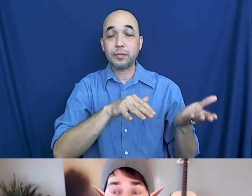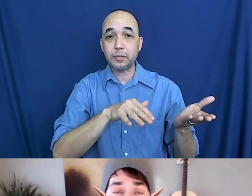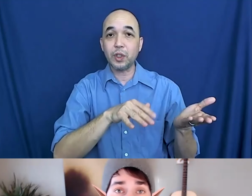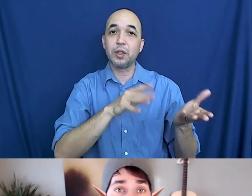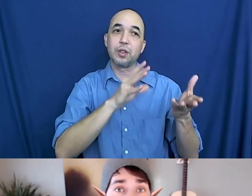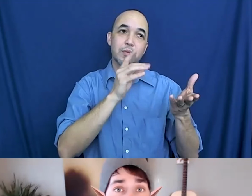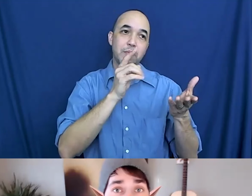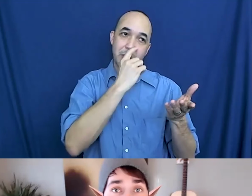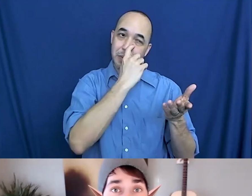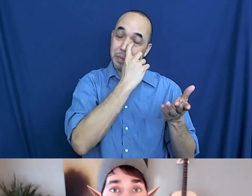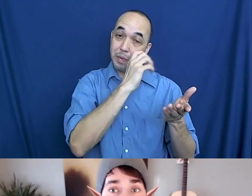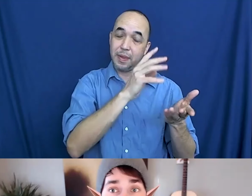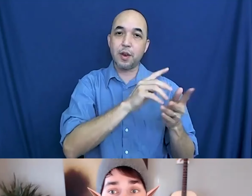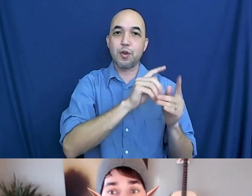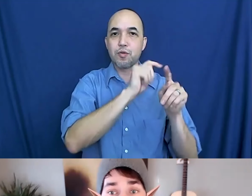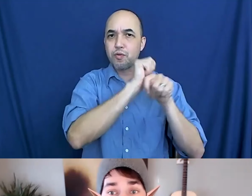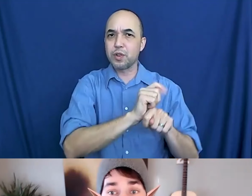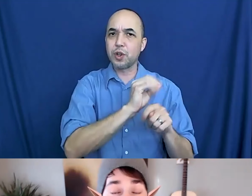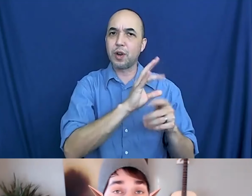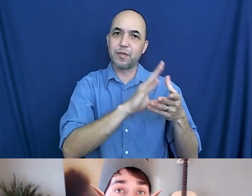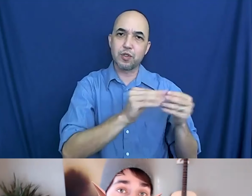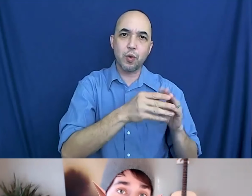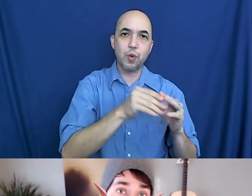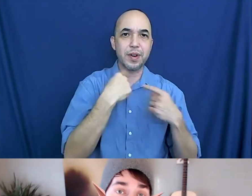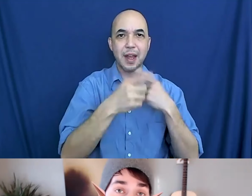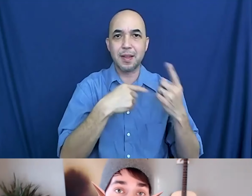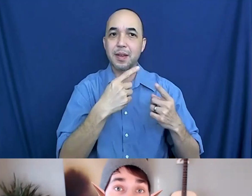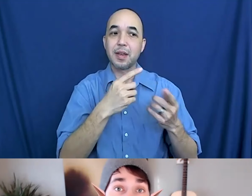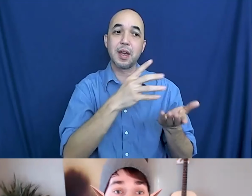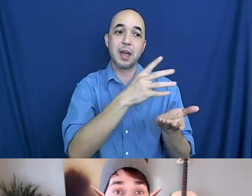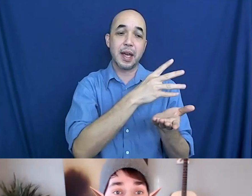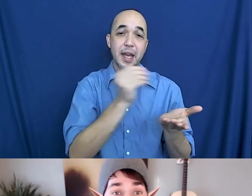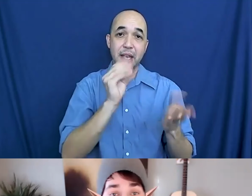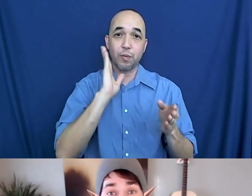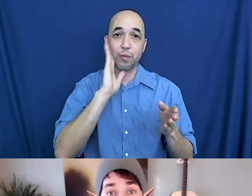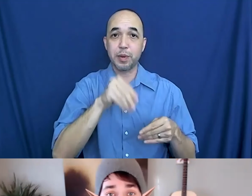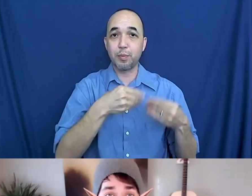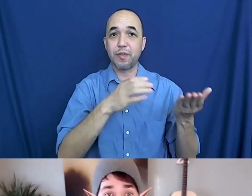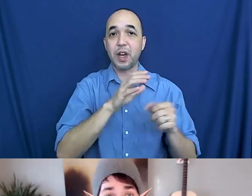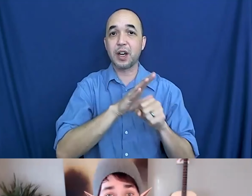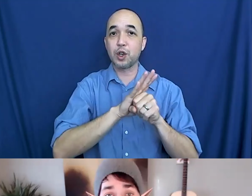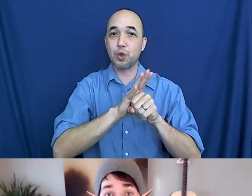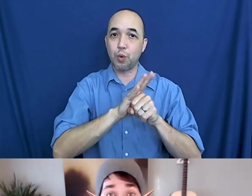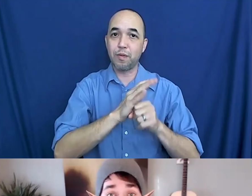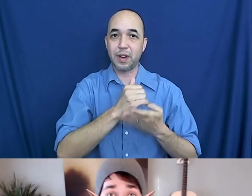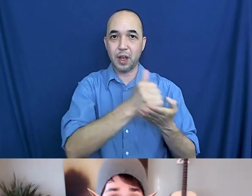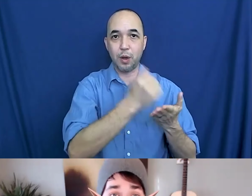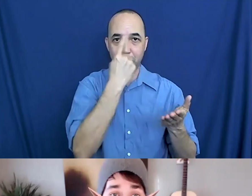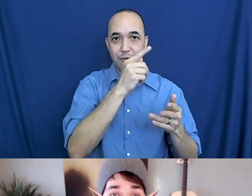RELIEF TO PEOPLE WHO DON'T HAVE ACCESS TO IT AND MIGHT NEVER HAVE IT. THANK YOU. I'M GOING TO LET YOU DO THIS.